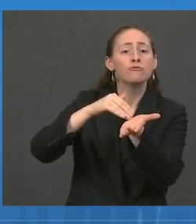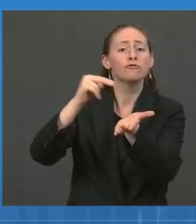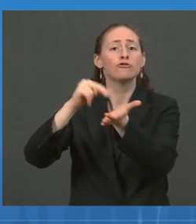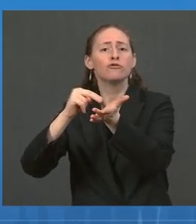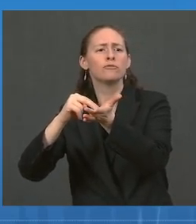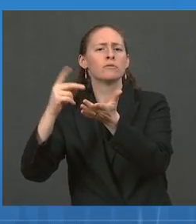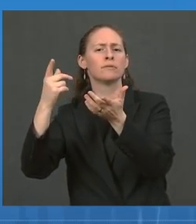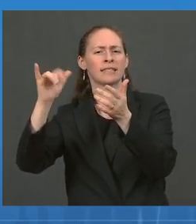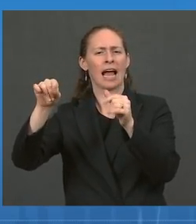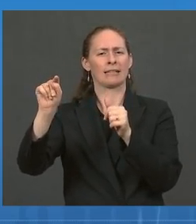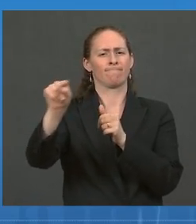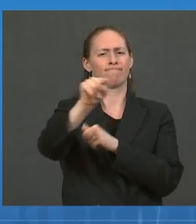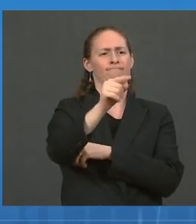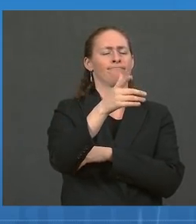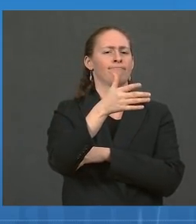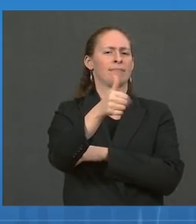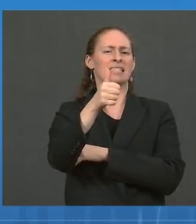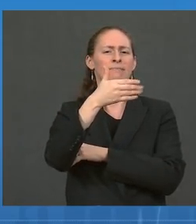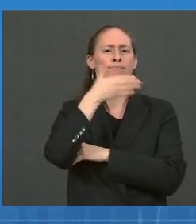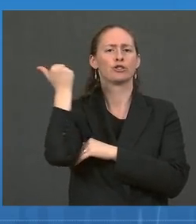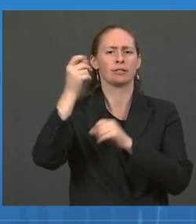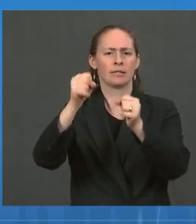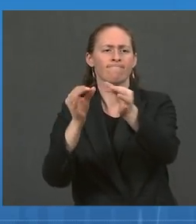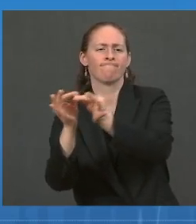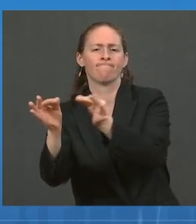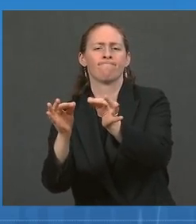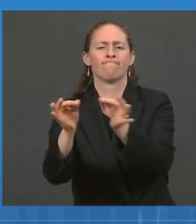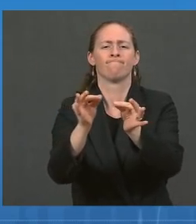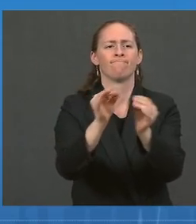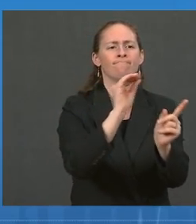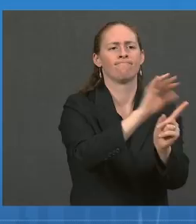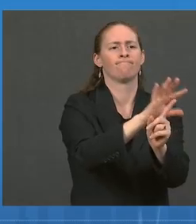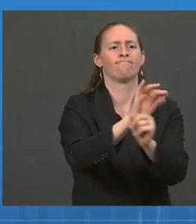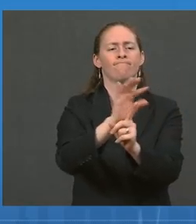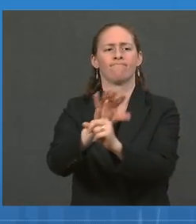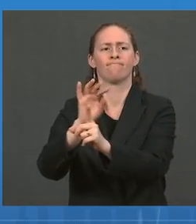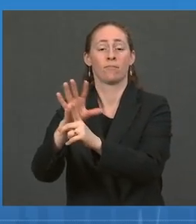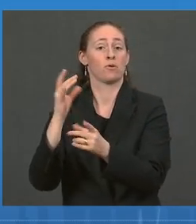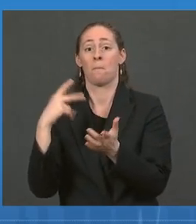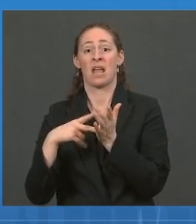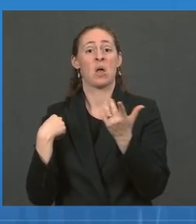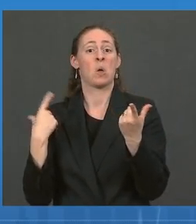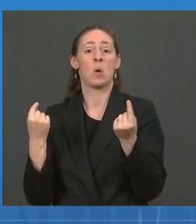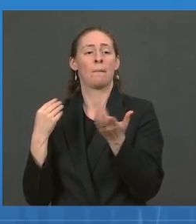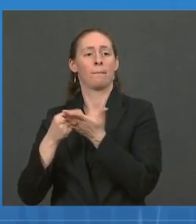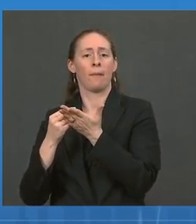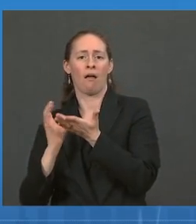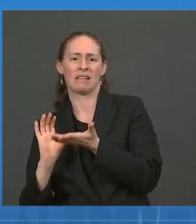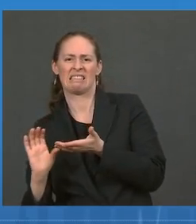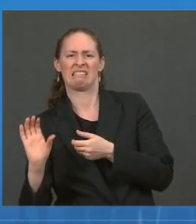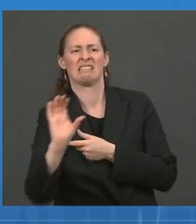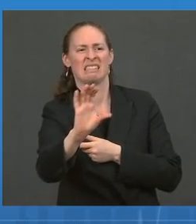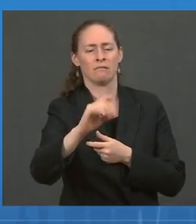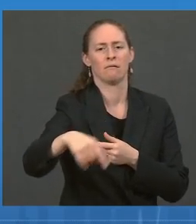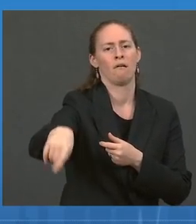to ensure that those efforts are well funded, that we're getting the message out with a real local emphasis.